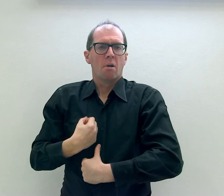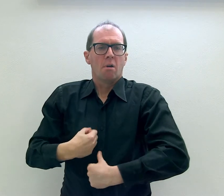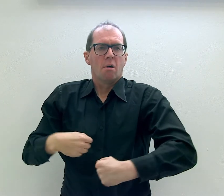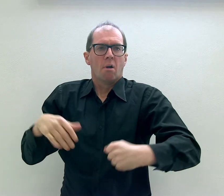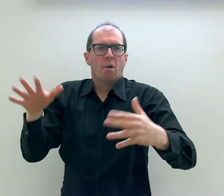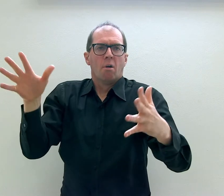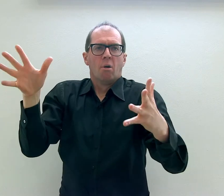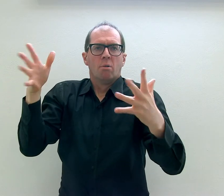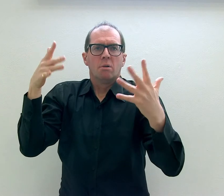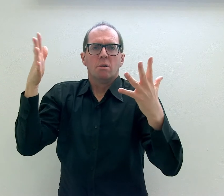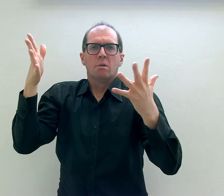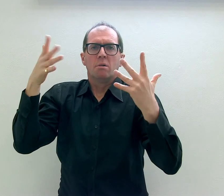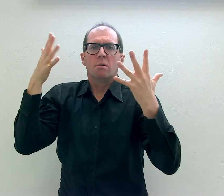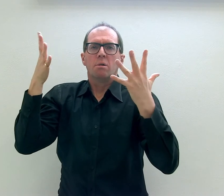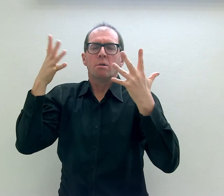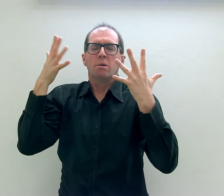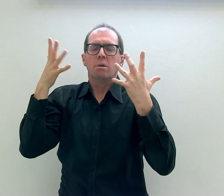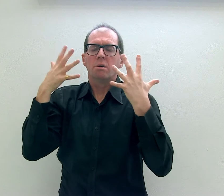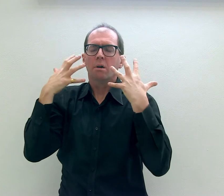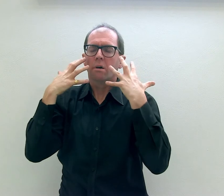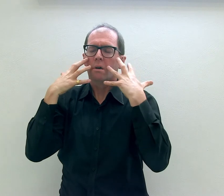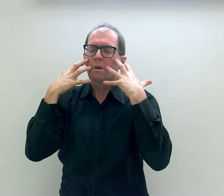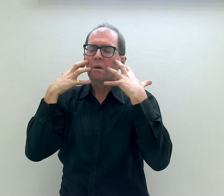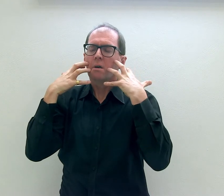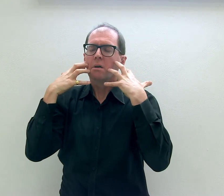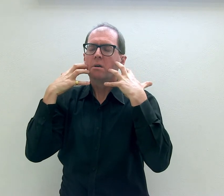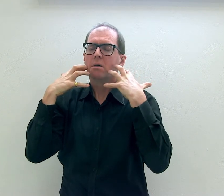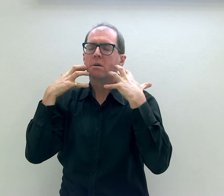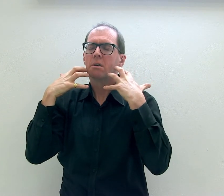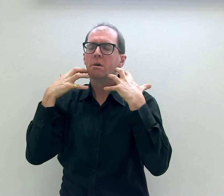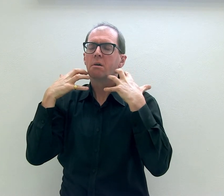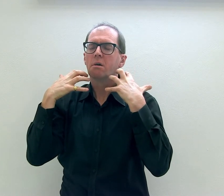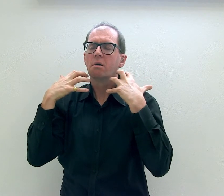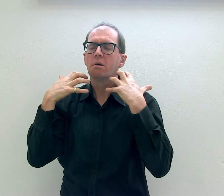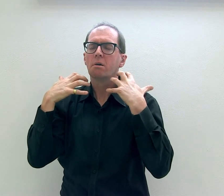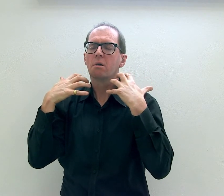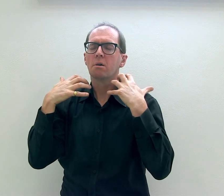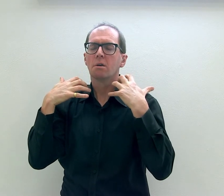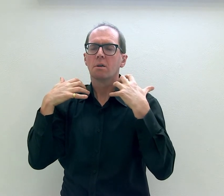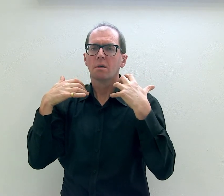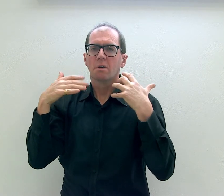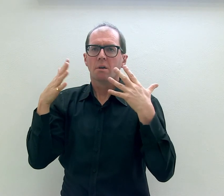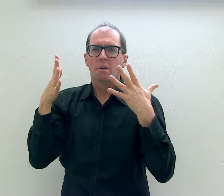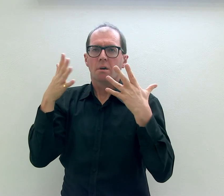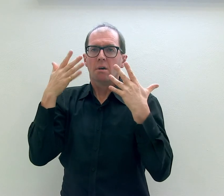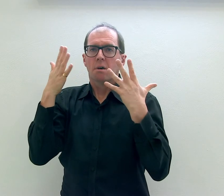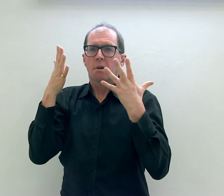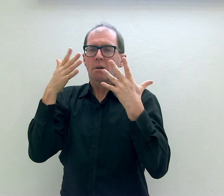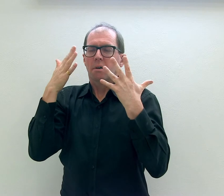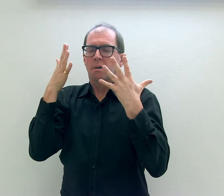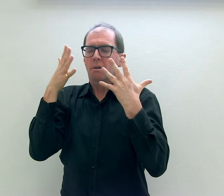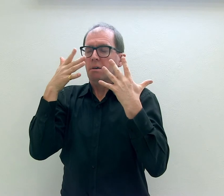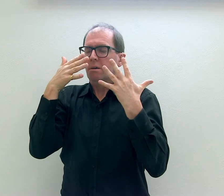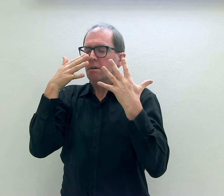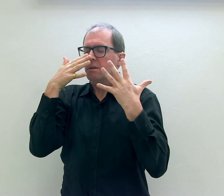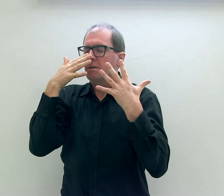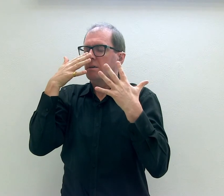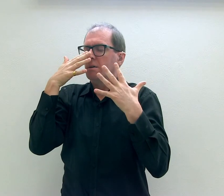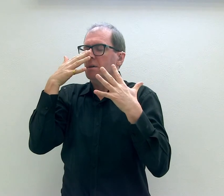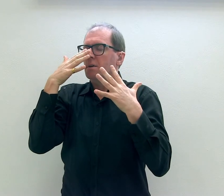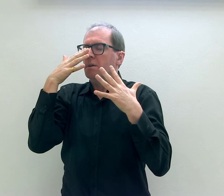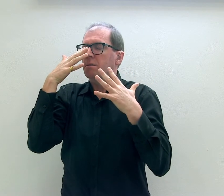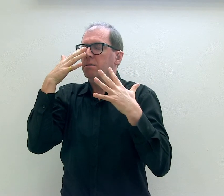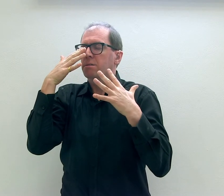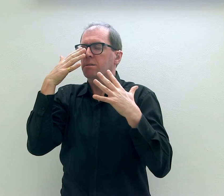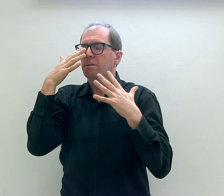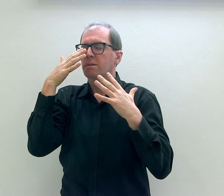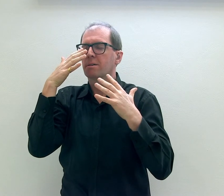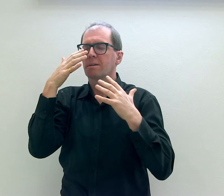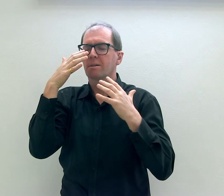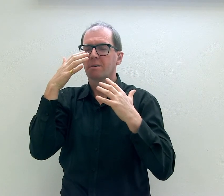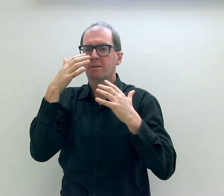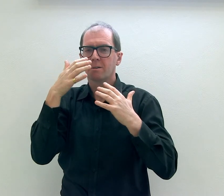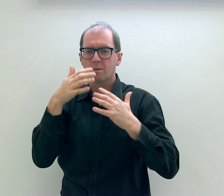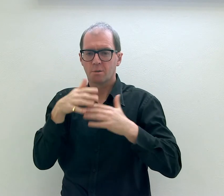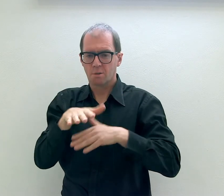The cold wind burns my face, and blows Its frosty pepper up my nose.